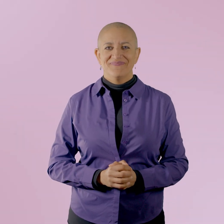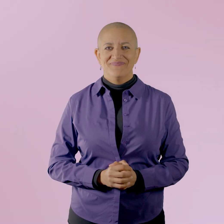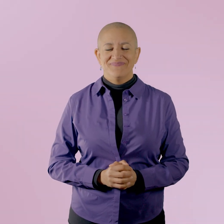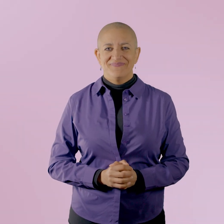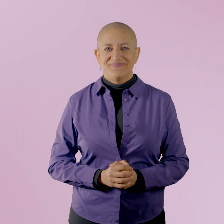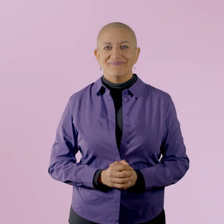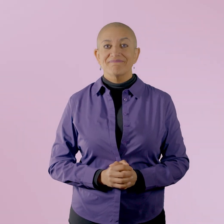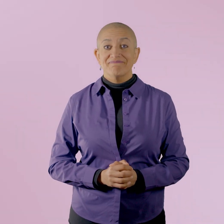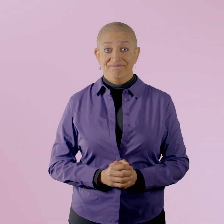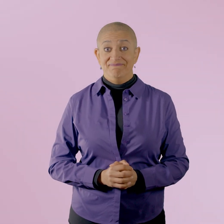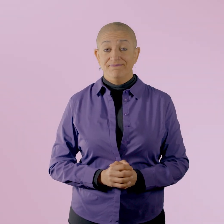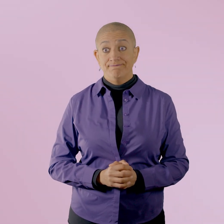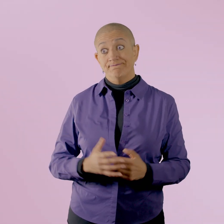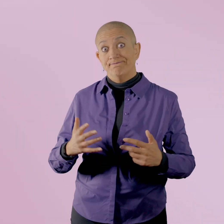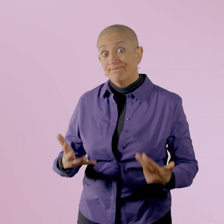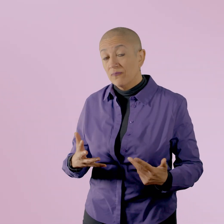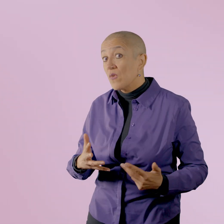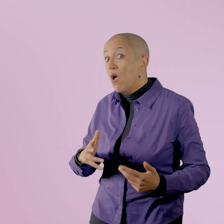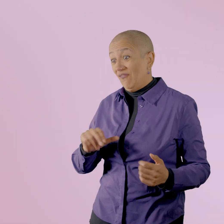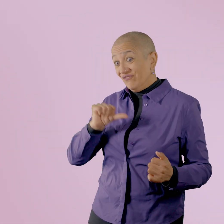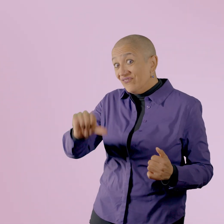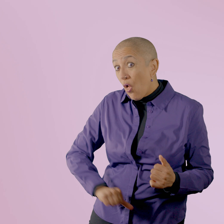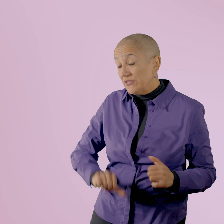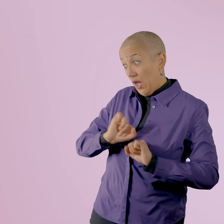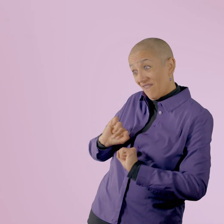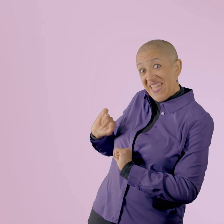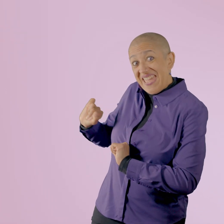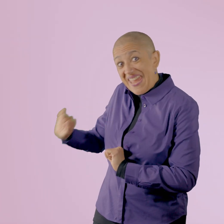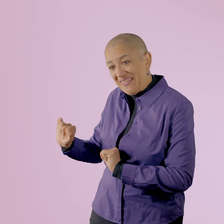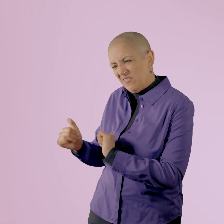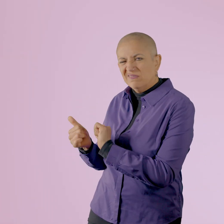Meanwhile, two of Falstaff’s disgruntled followers